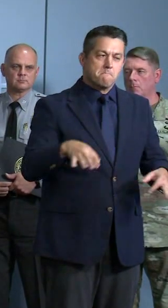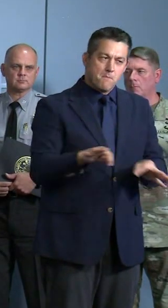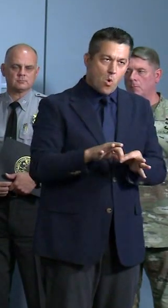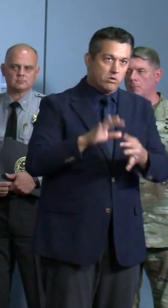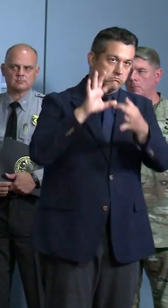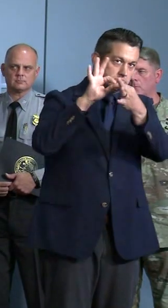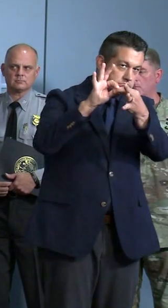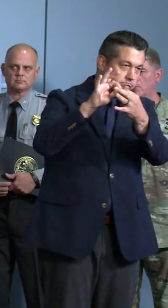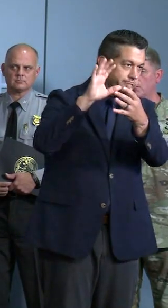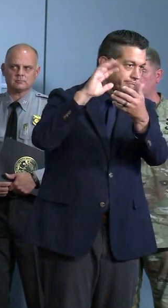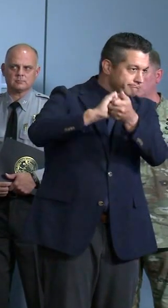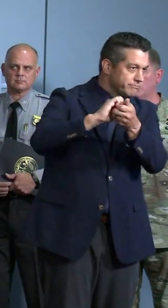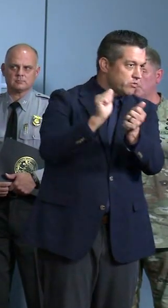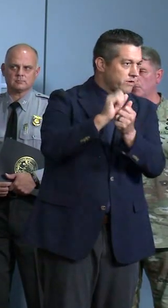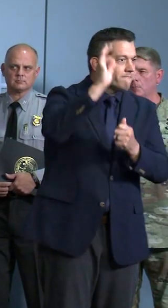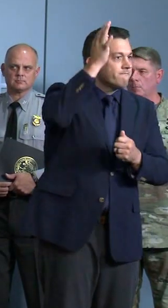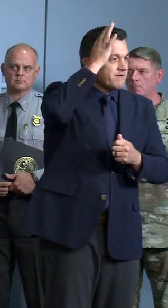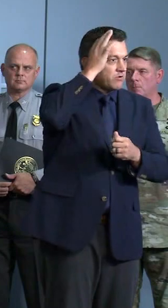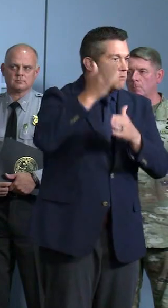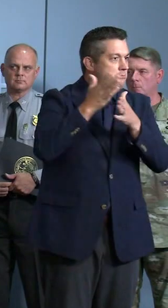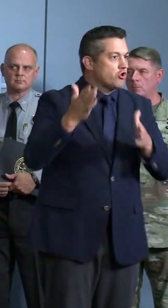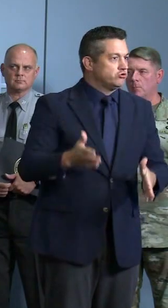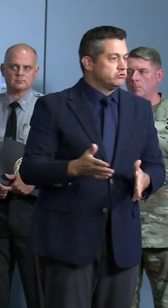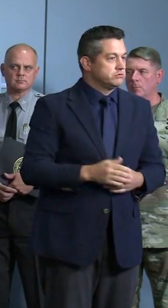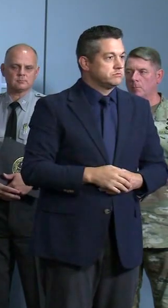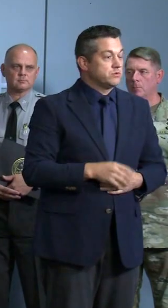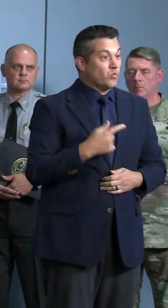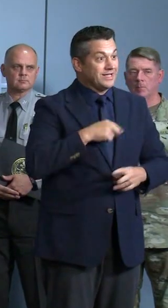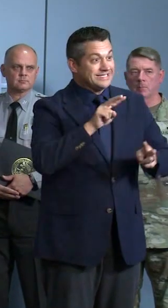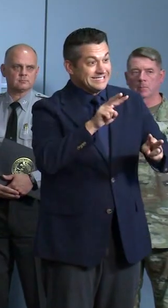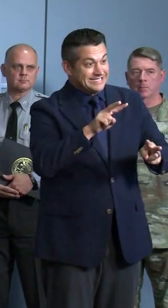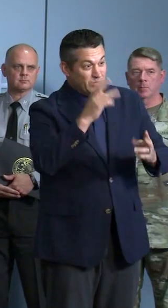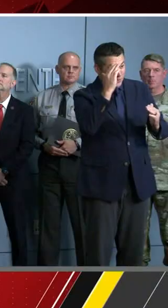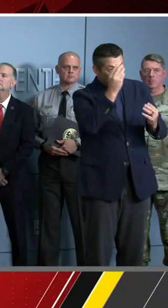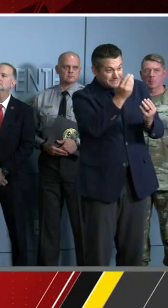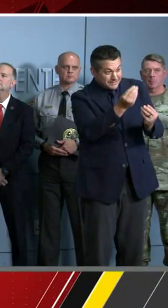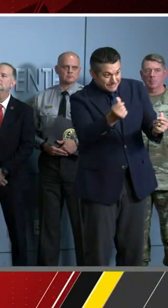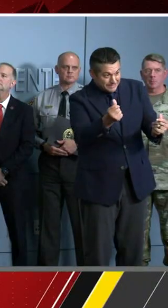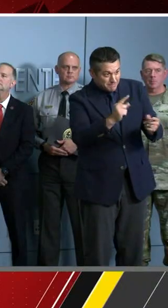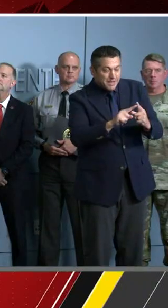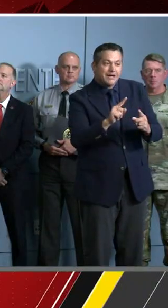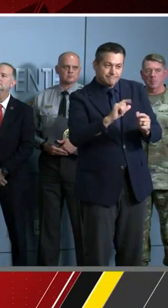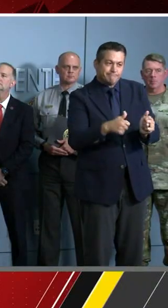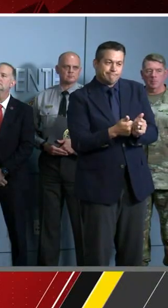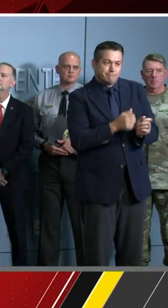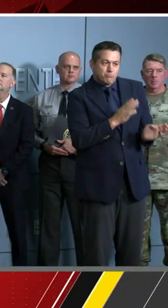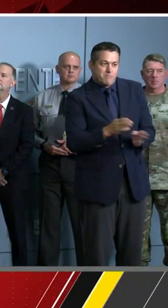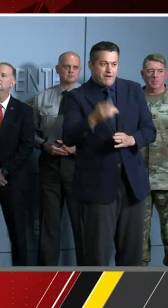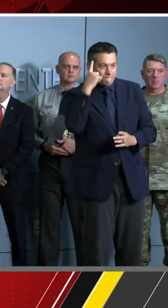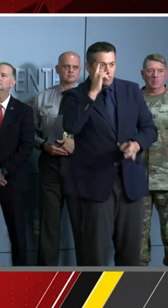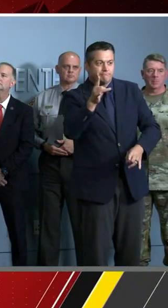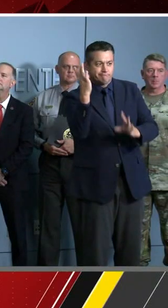times like this as we're hoping